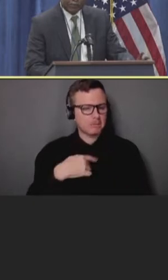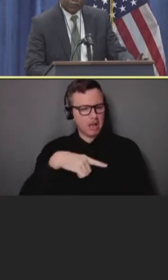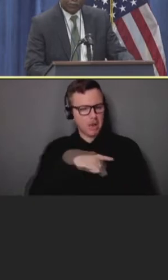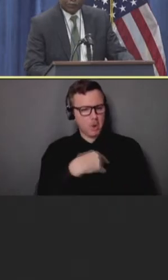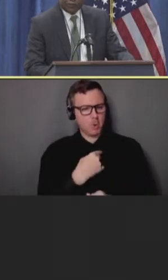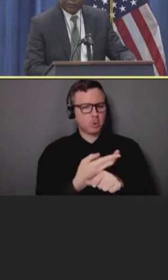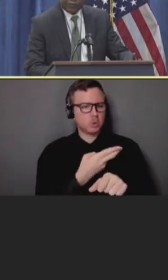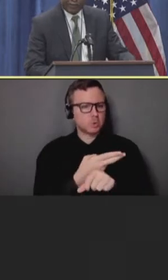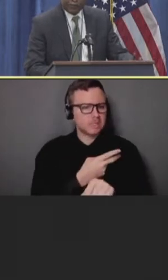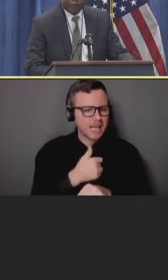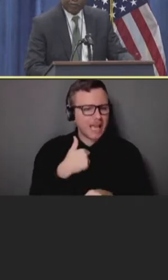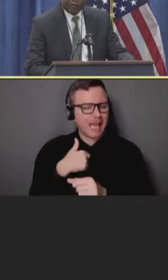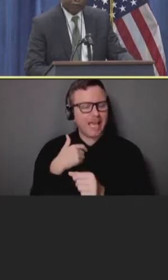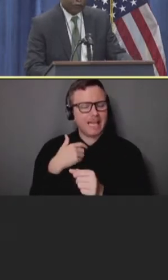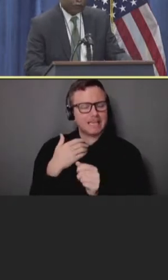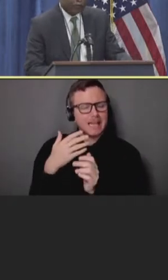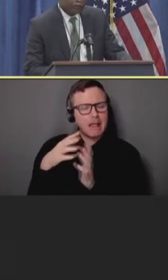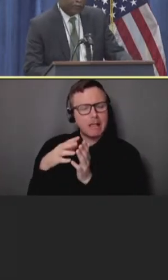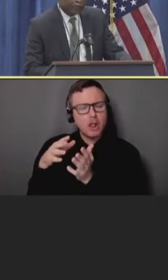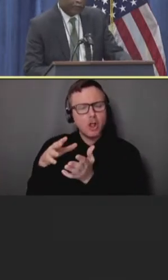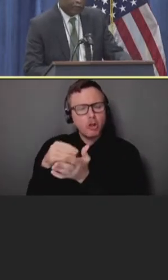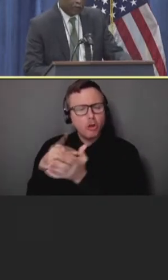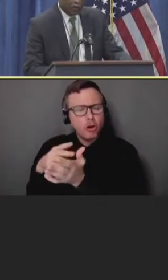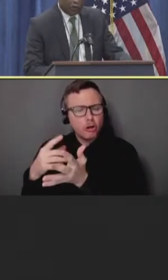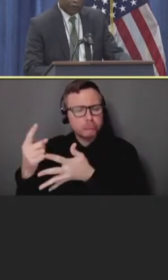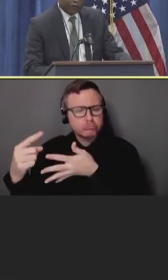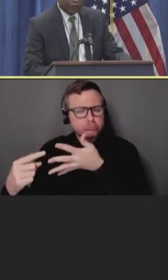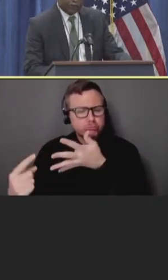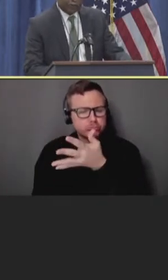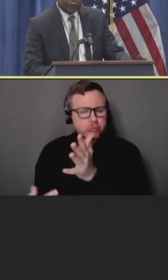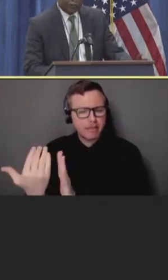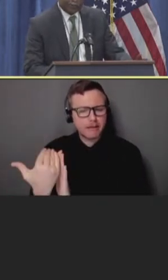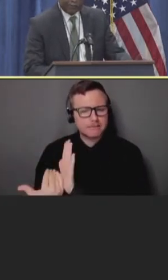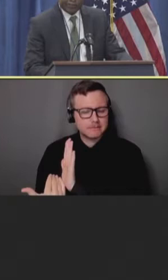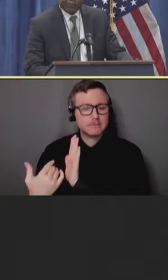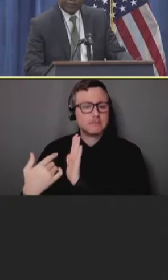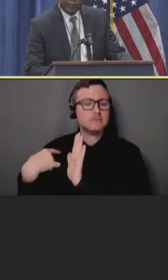learned, and I think that will be helpful and particularly in regards to our utilization and